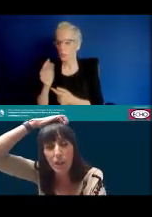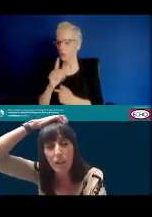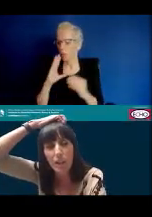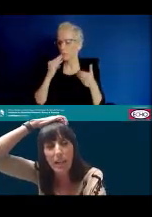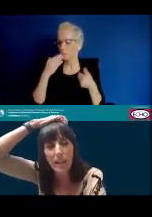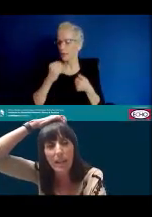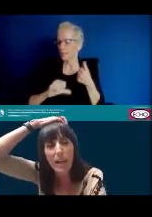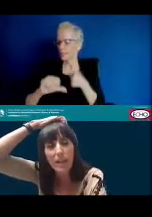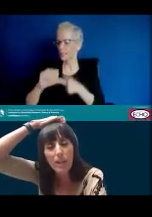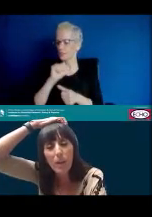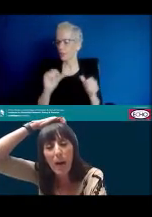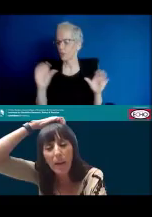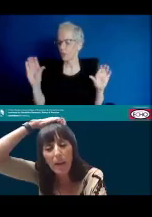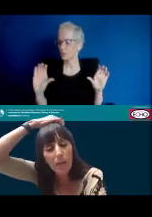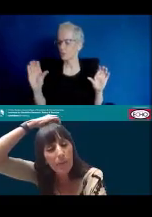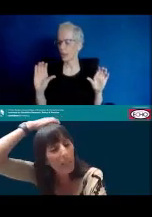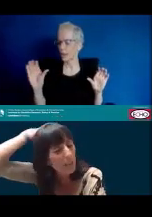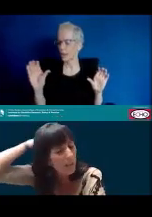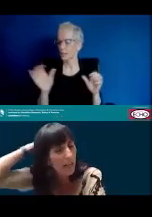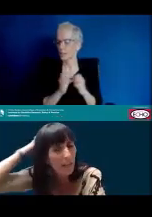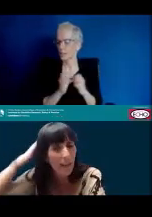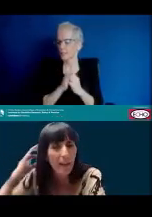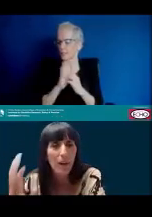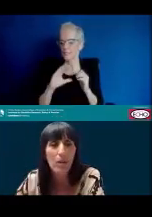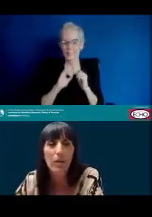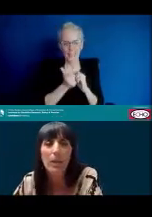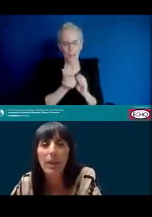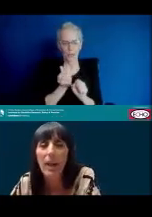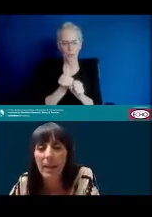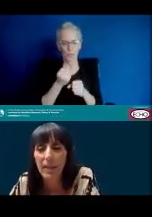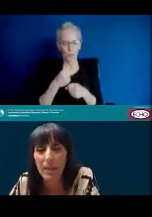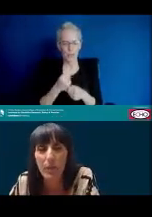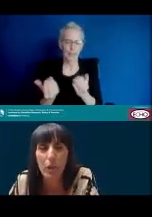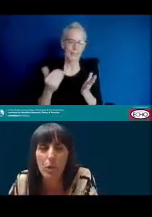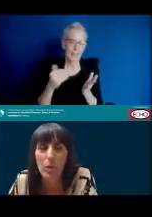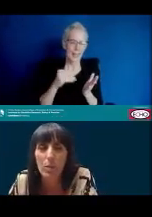chit chatting. So how to recreate that over this virtual